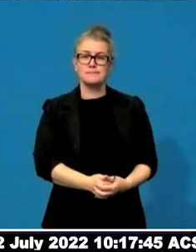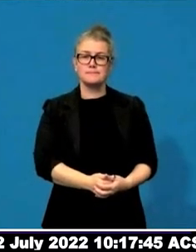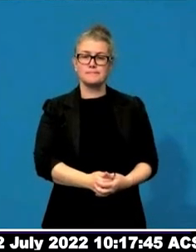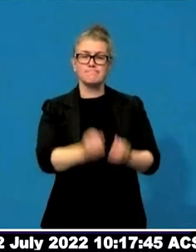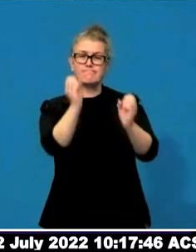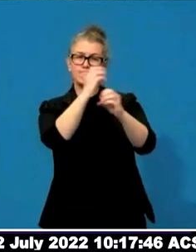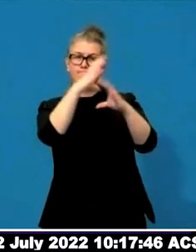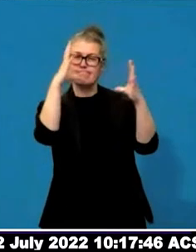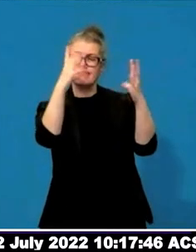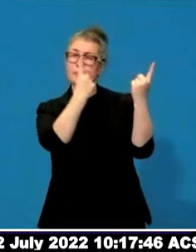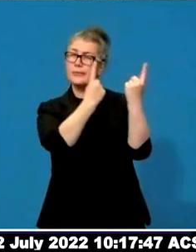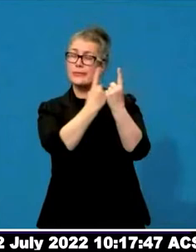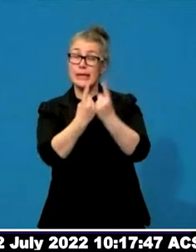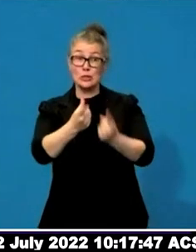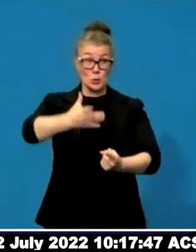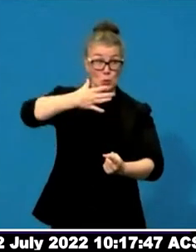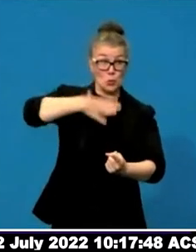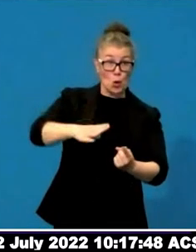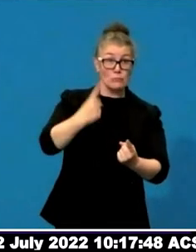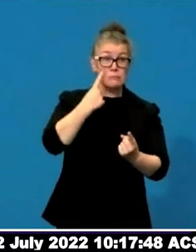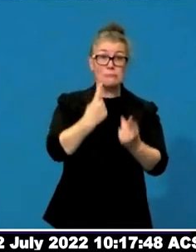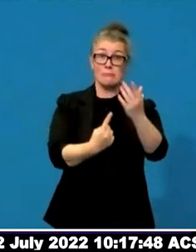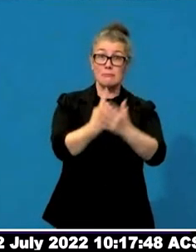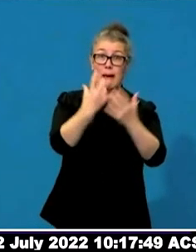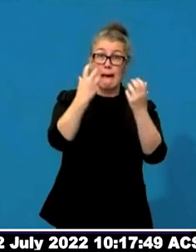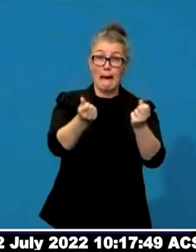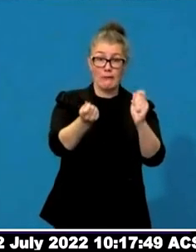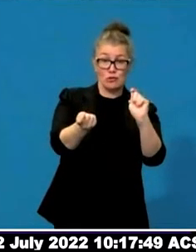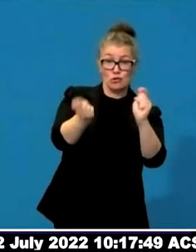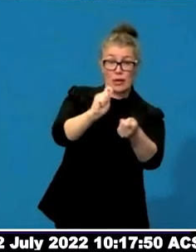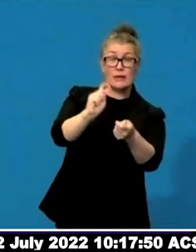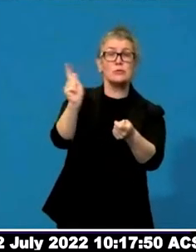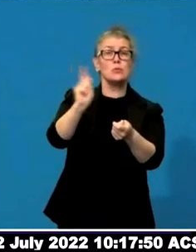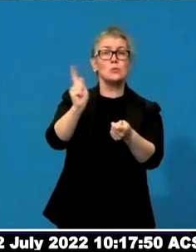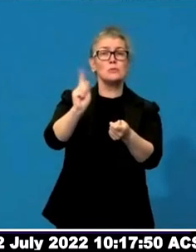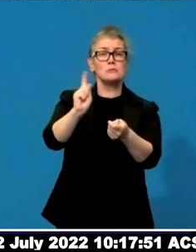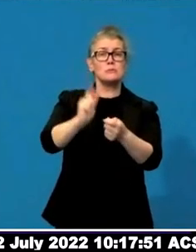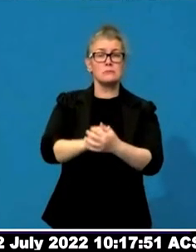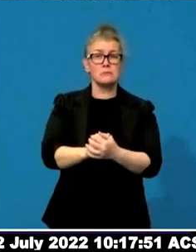that you would like to see changed about - or that people should know